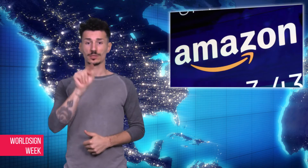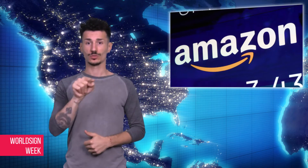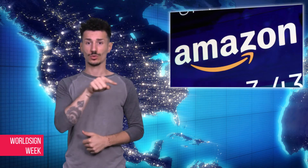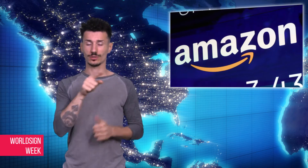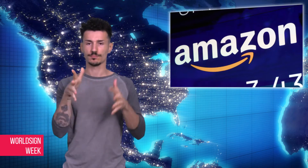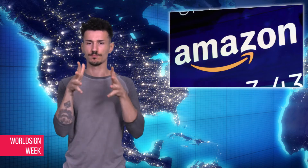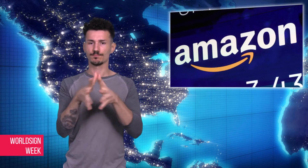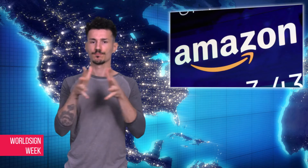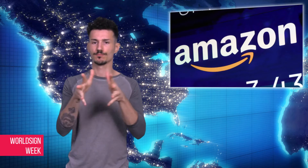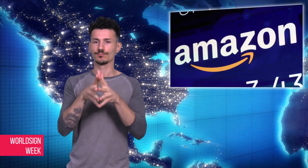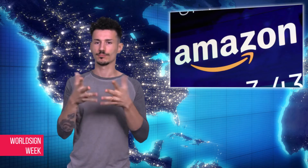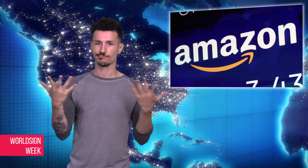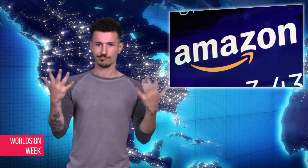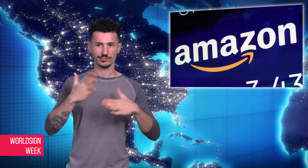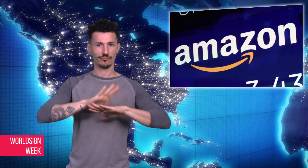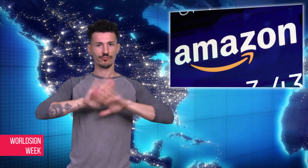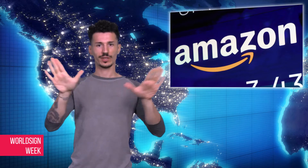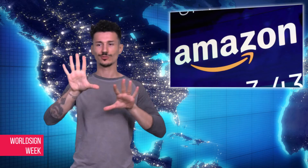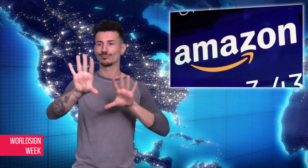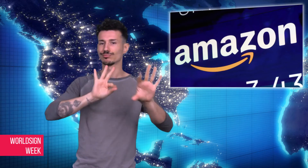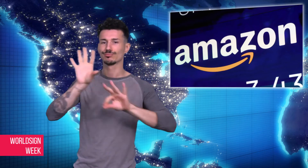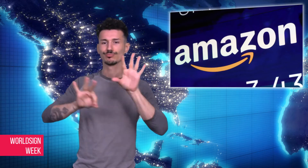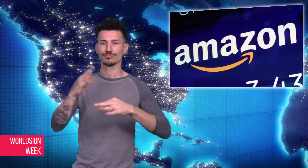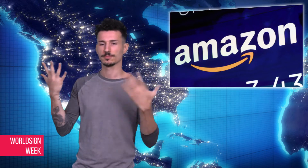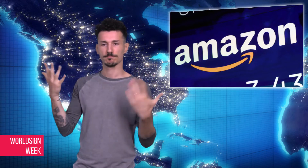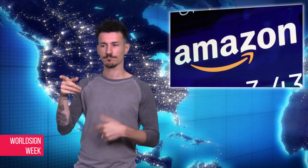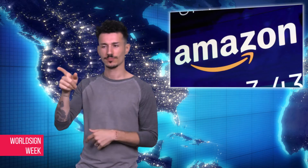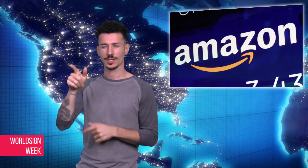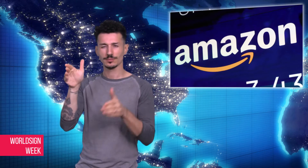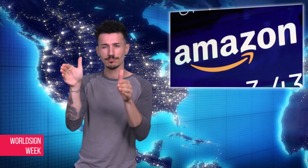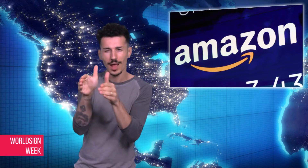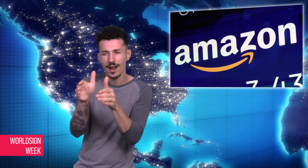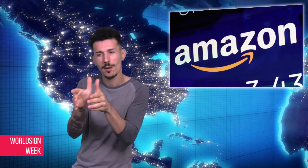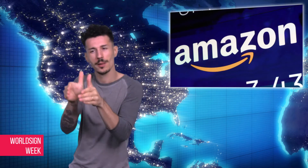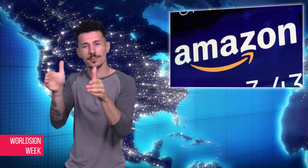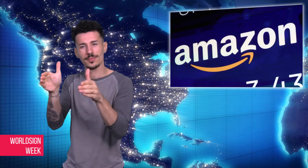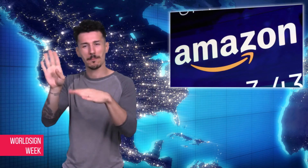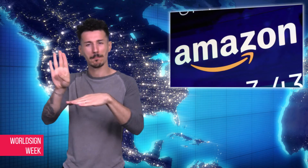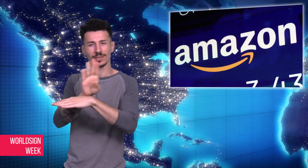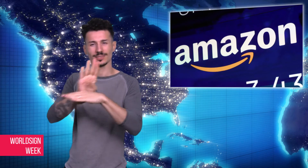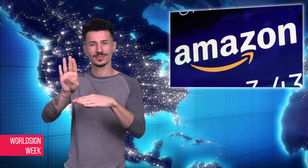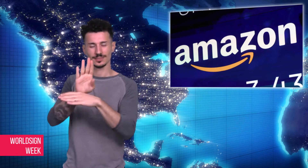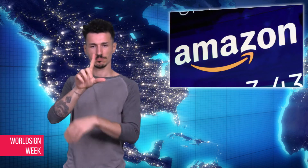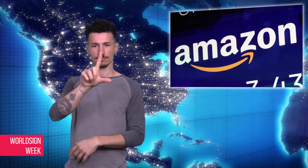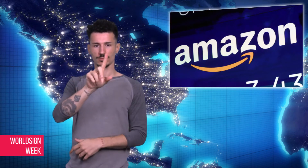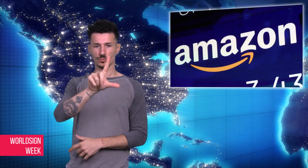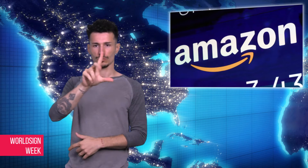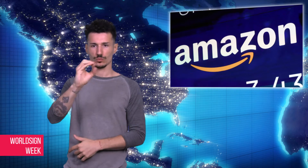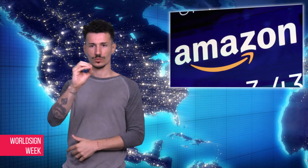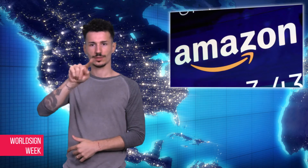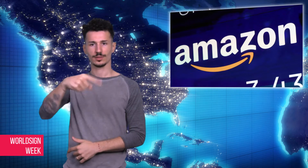million products from about 20.000 businesses to feature on the site